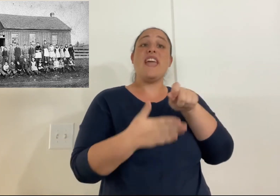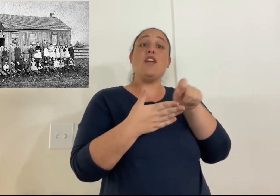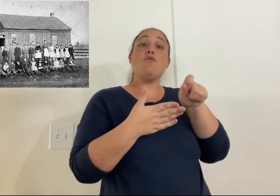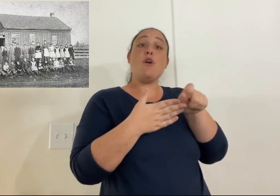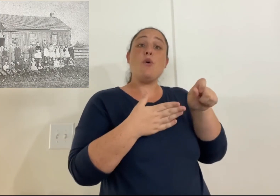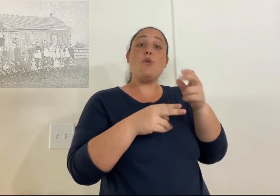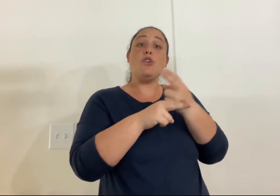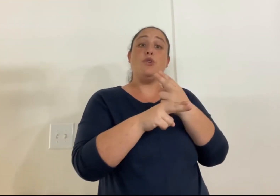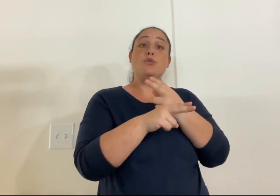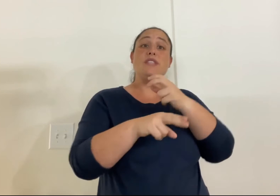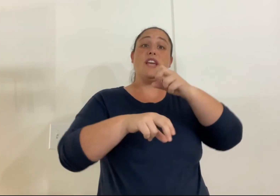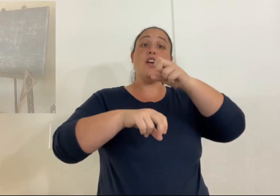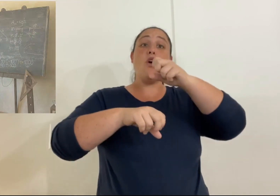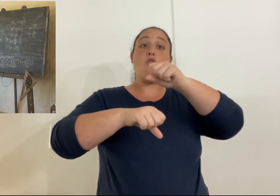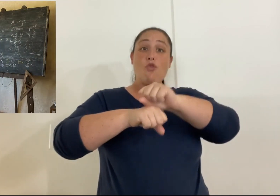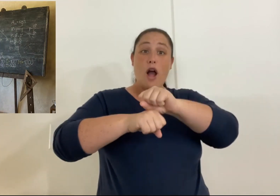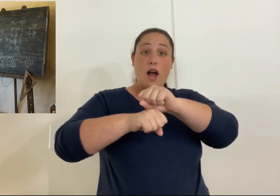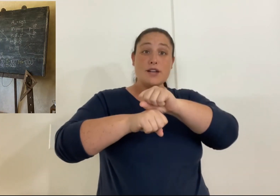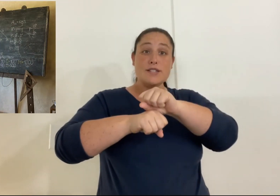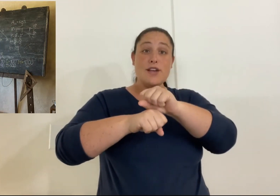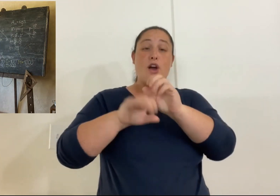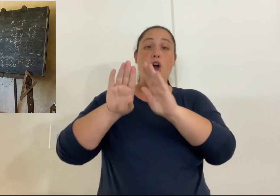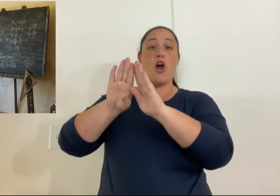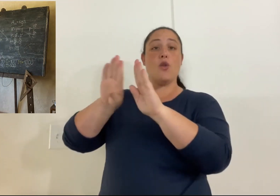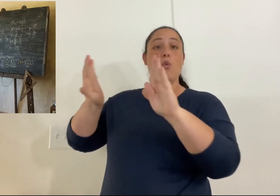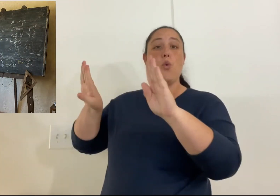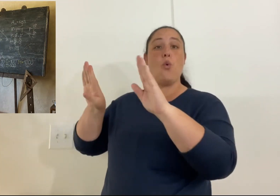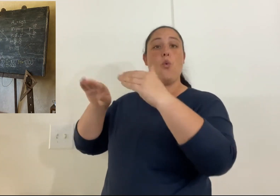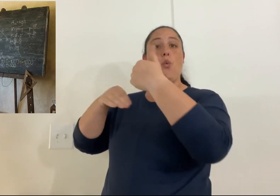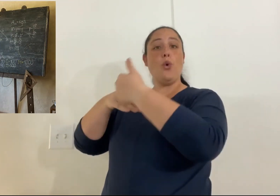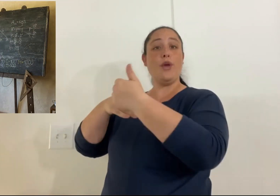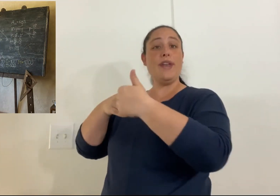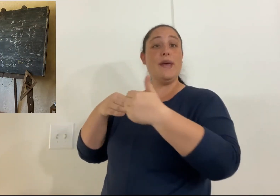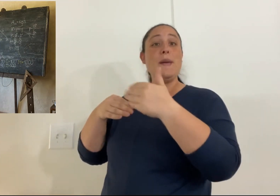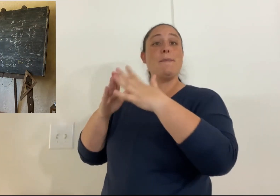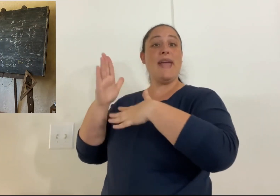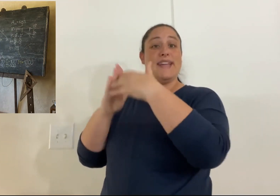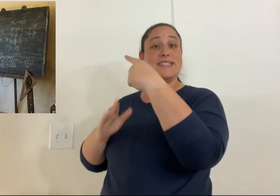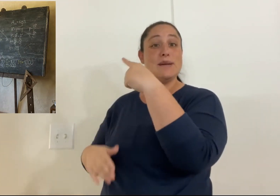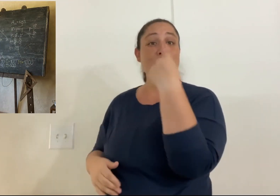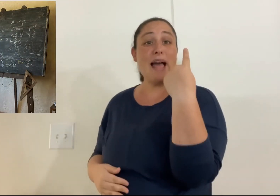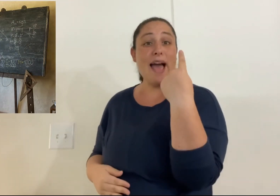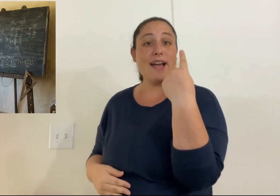They wrote using a rocks on wood painted black.